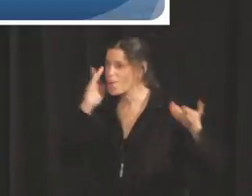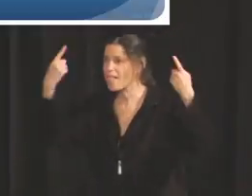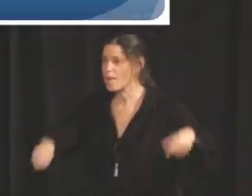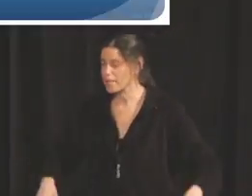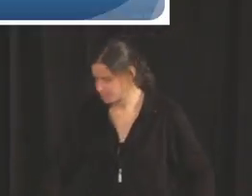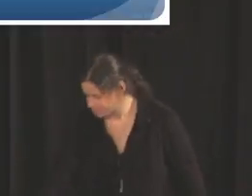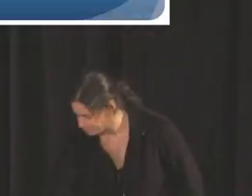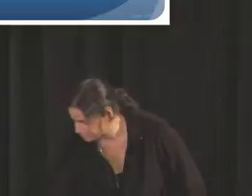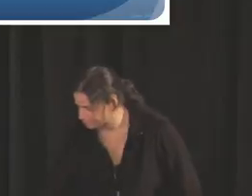with a spoken language,